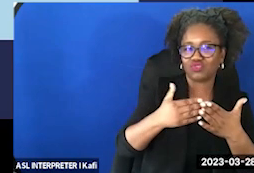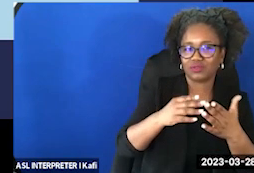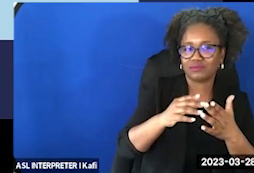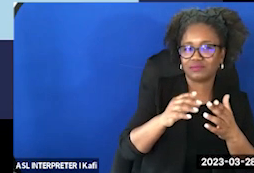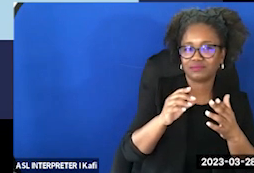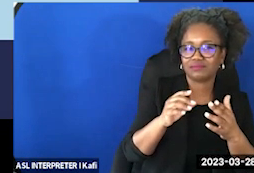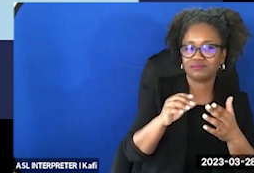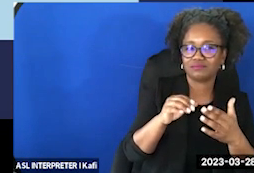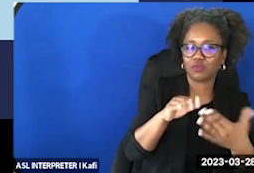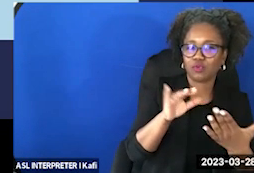Debbie Stine, Science & Technology Policy Academy: so that